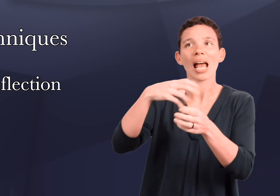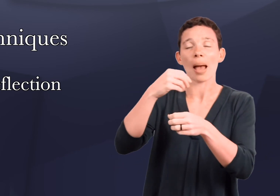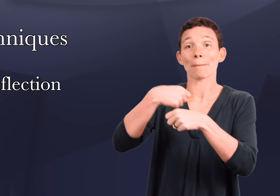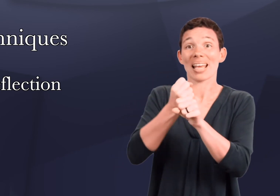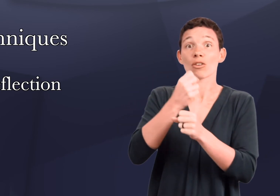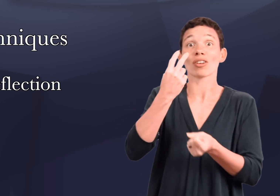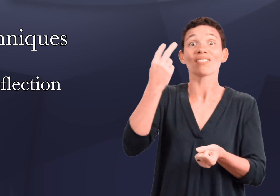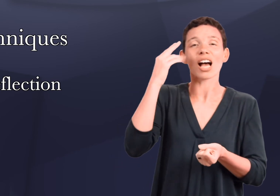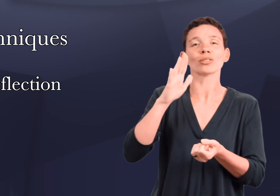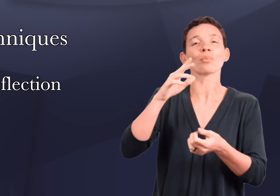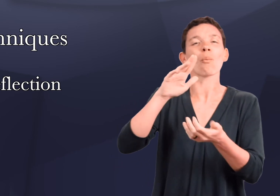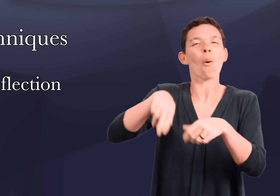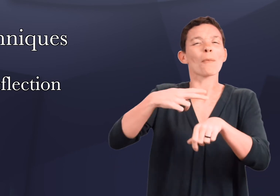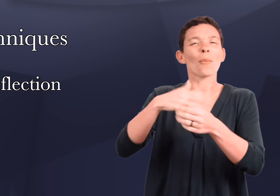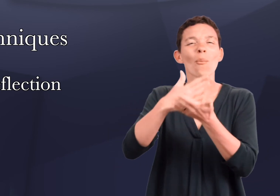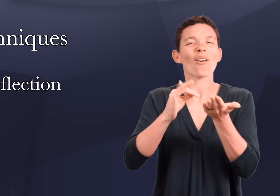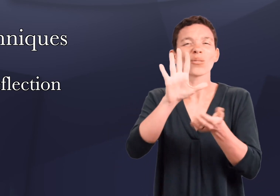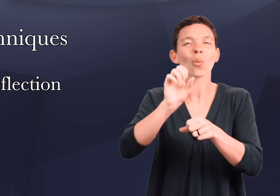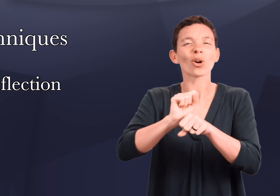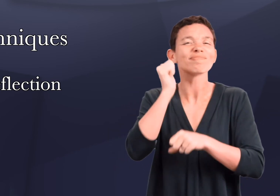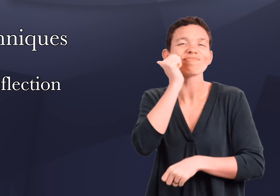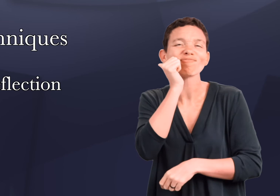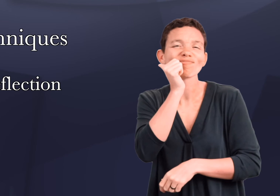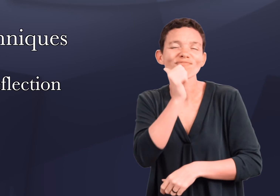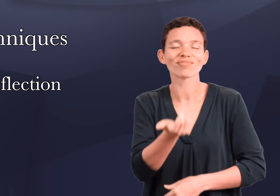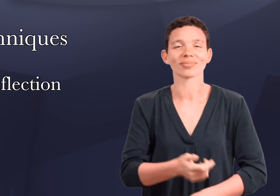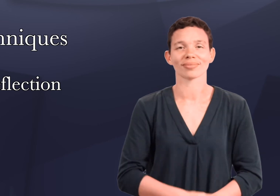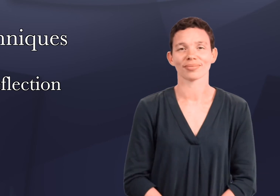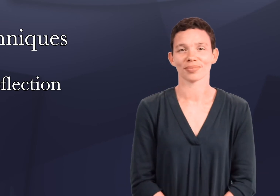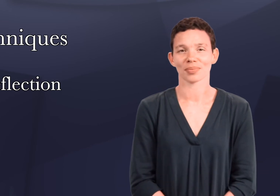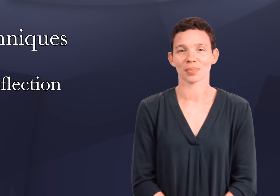We must make it a normal part of our daily work to reflect on these questions.